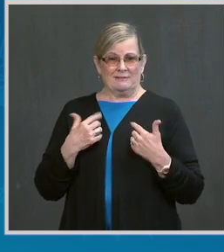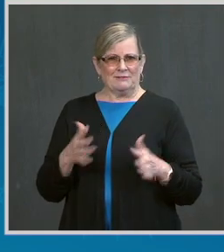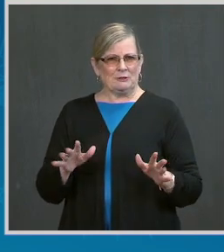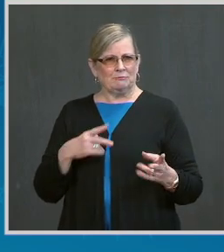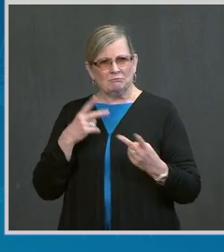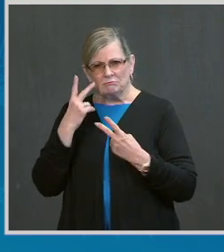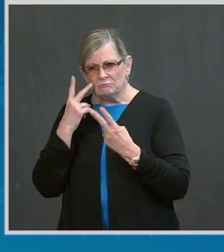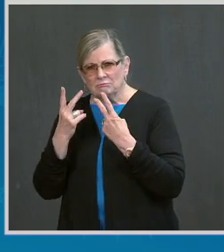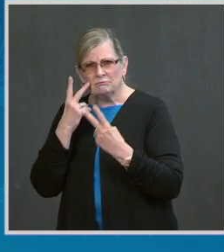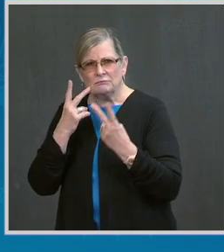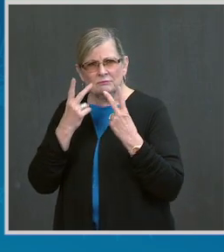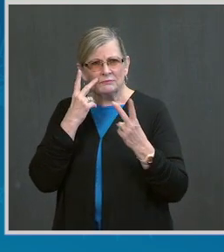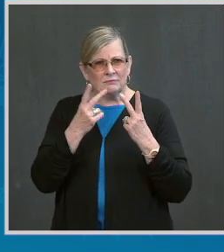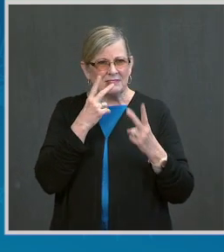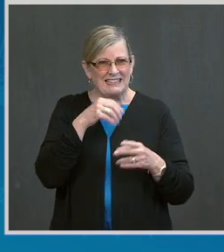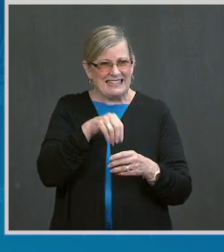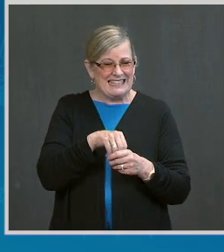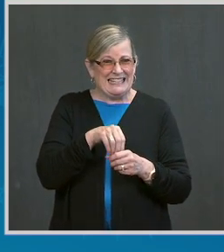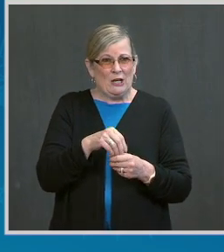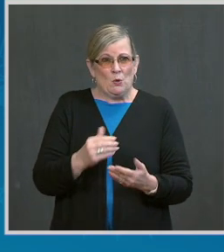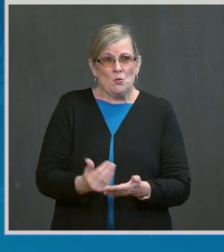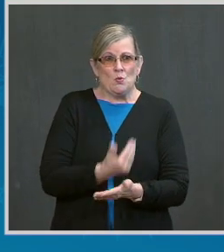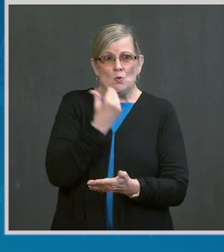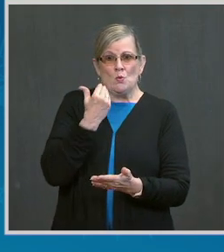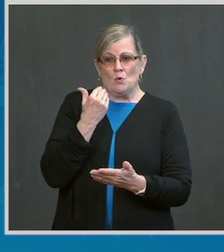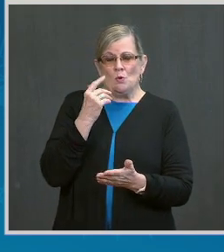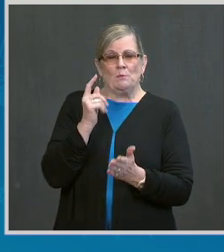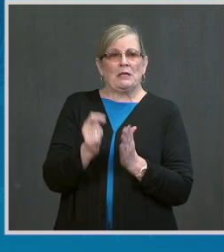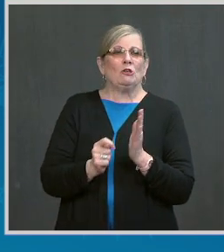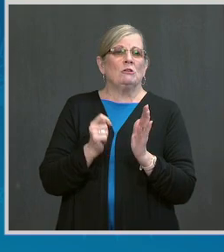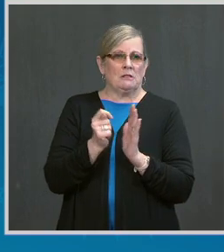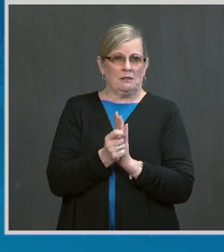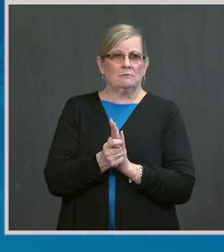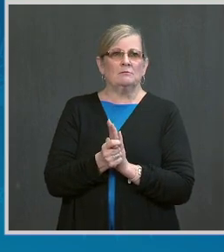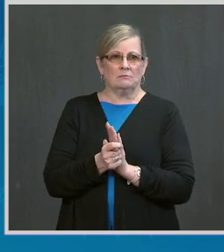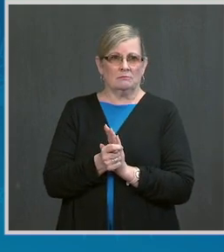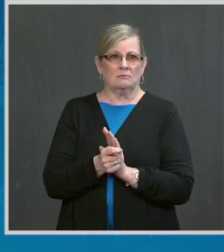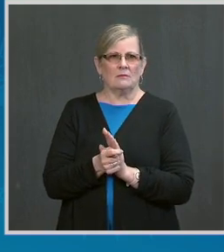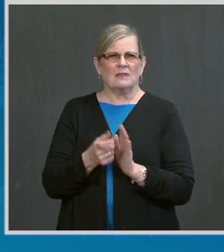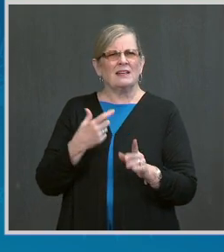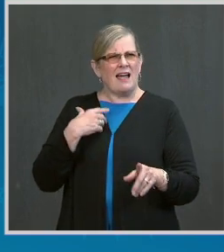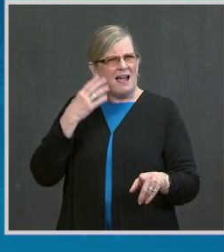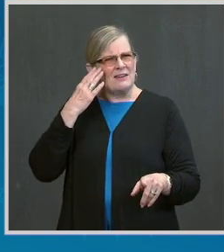that I believe we are in. I know this past year has been marked by pain.